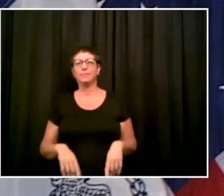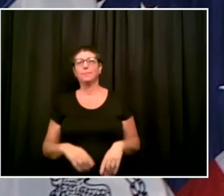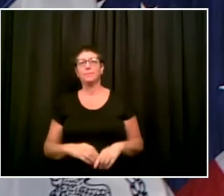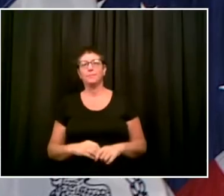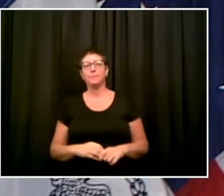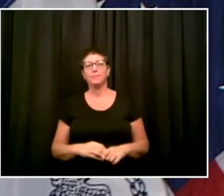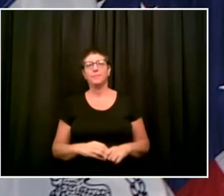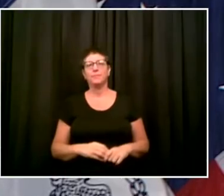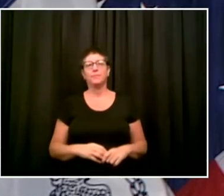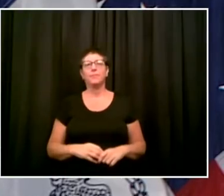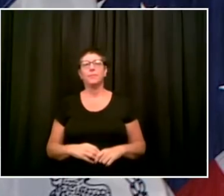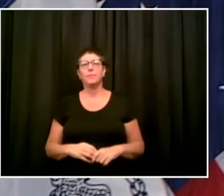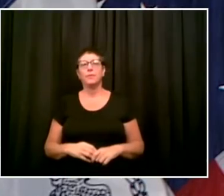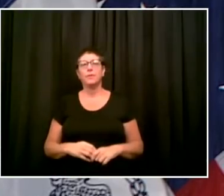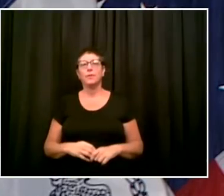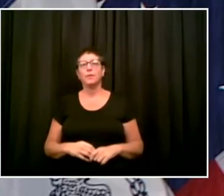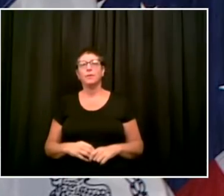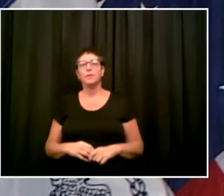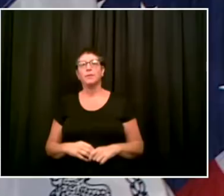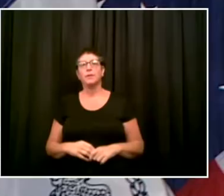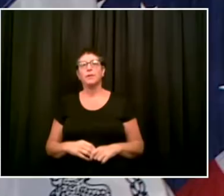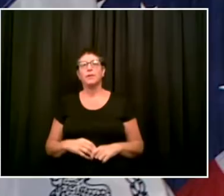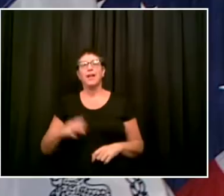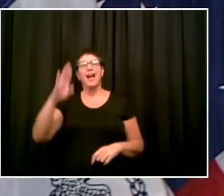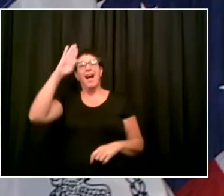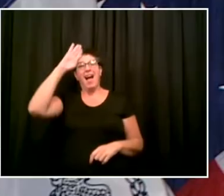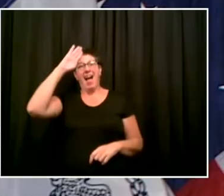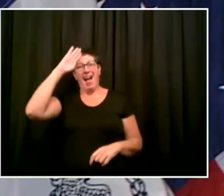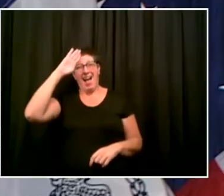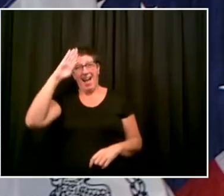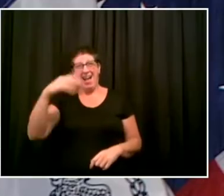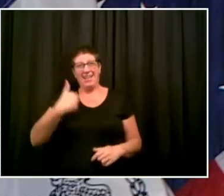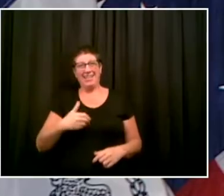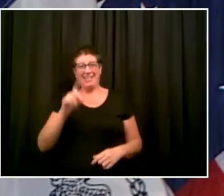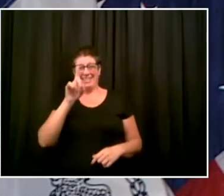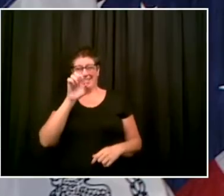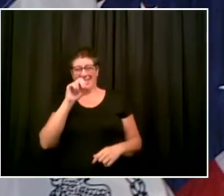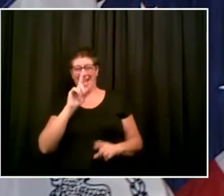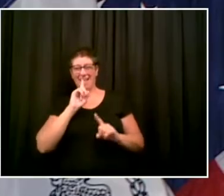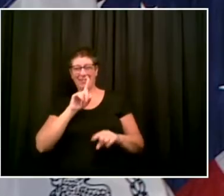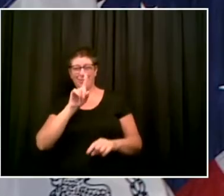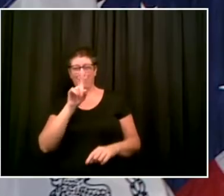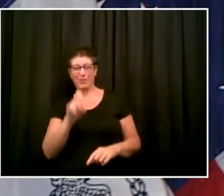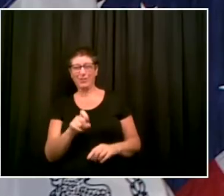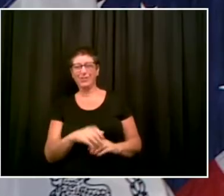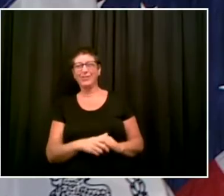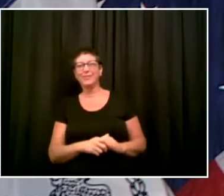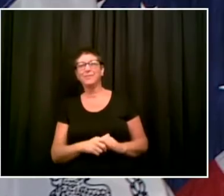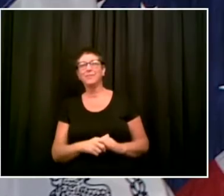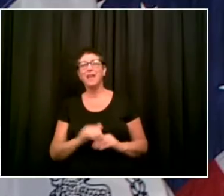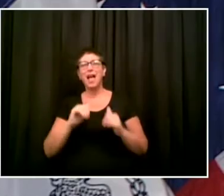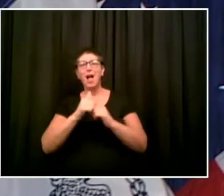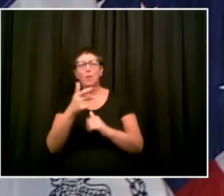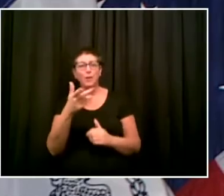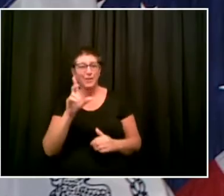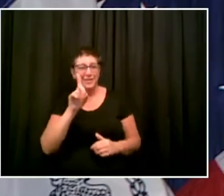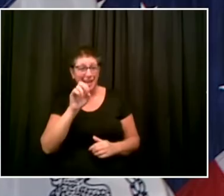DAN FROM ABC7. Reporter: